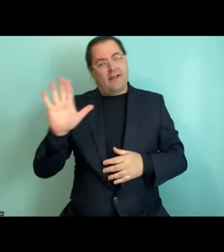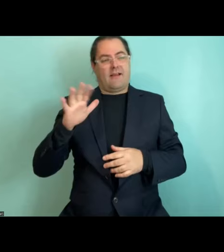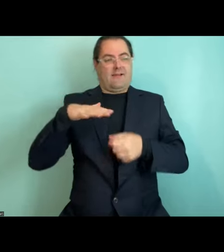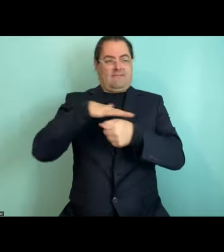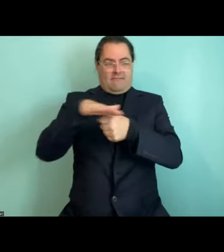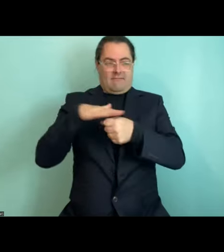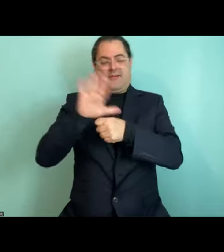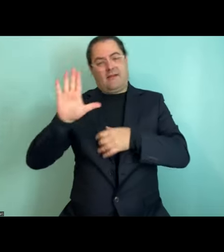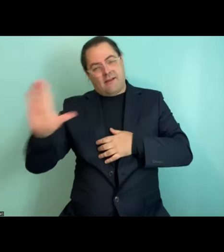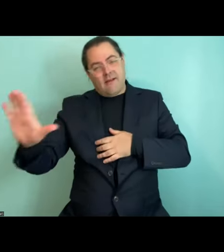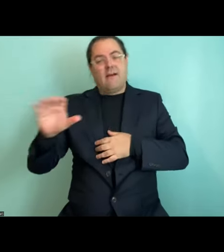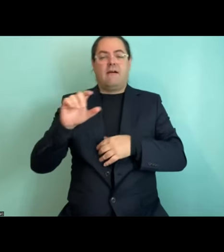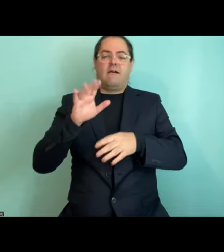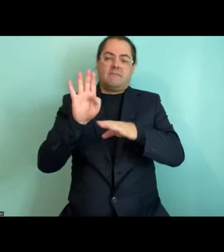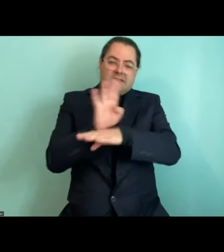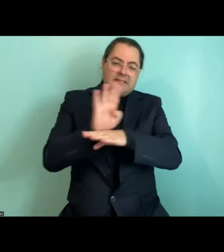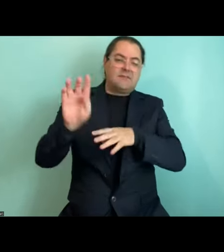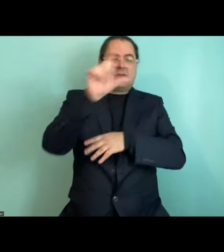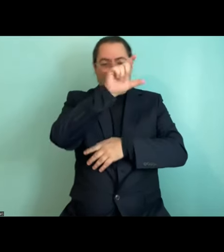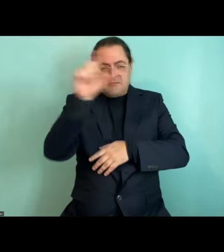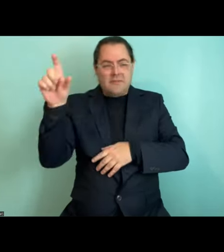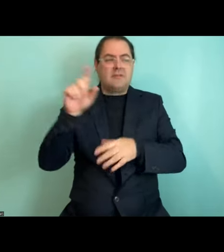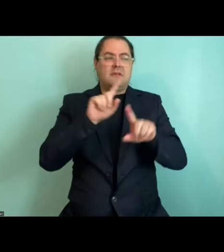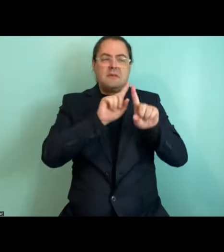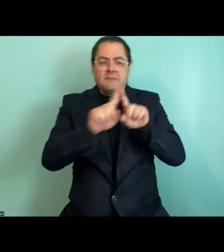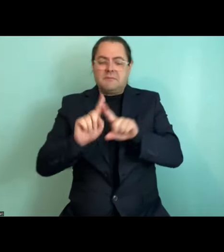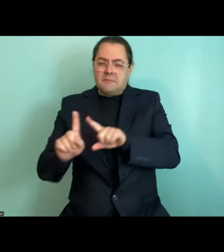09:59:35 Bell limited lemon grass, Zoo, gonna say, Amen.